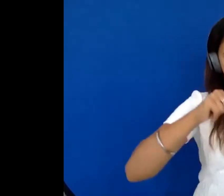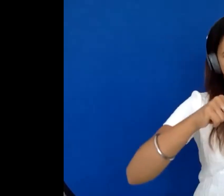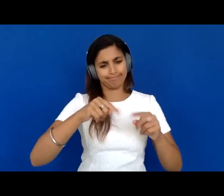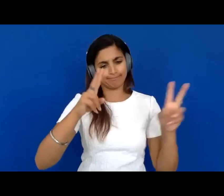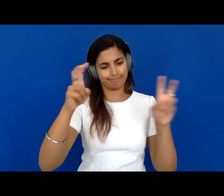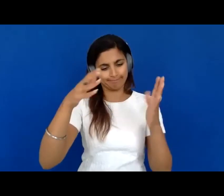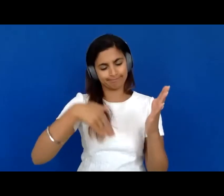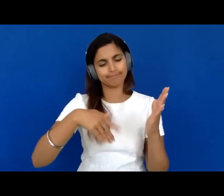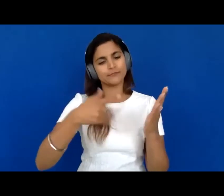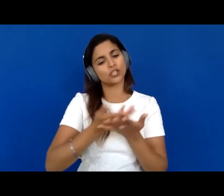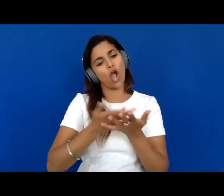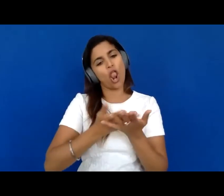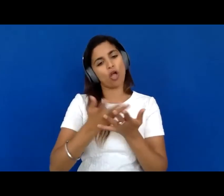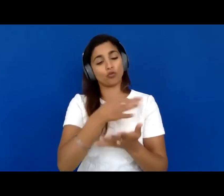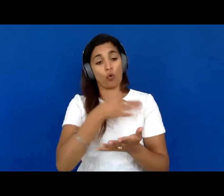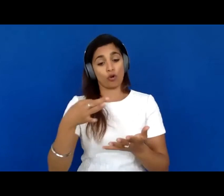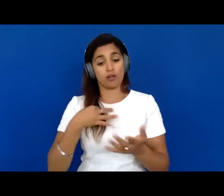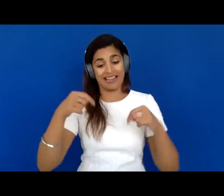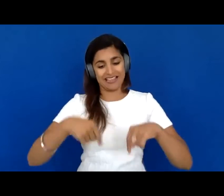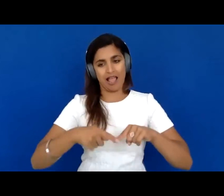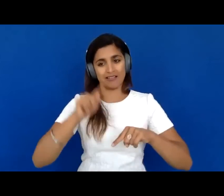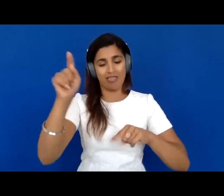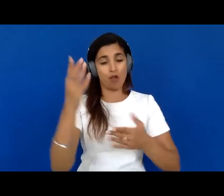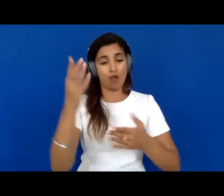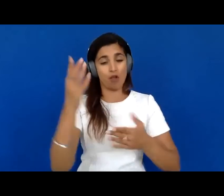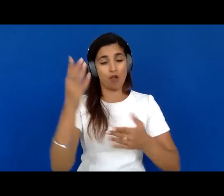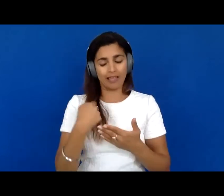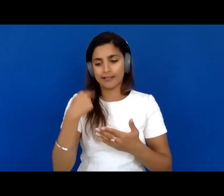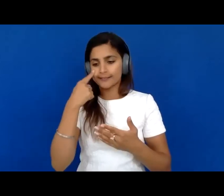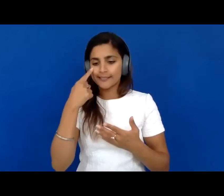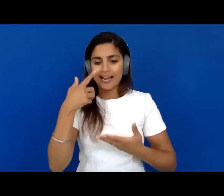there for me it was an act of witnessing of archiving of narrating intersecting